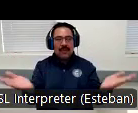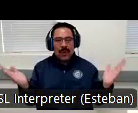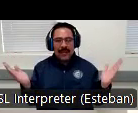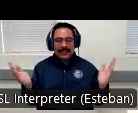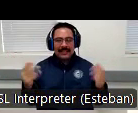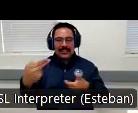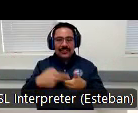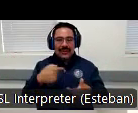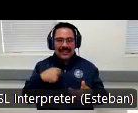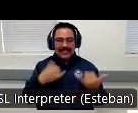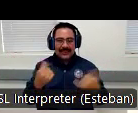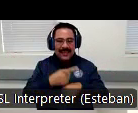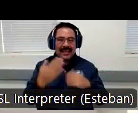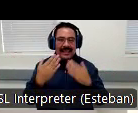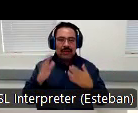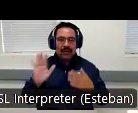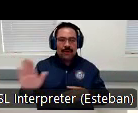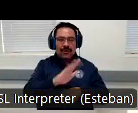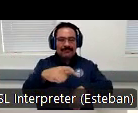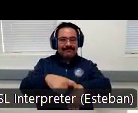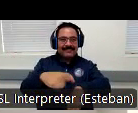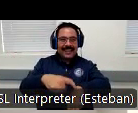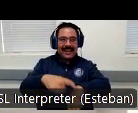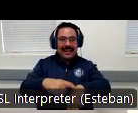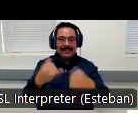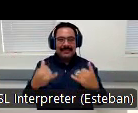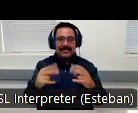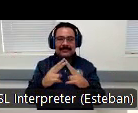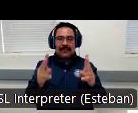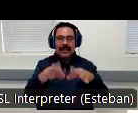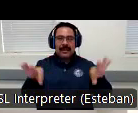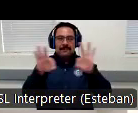joined us today. And thank you for taking your time on this very important topic.